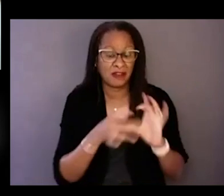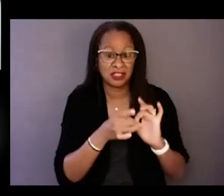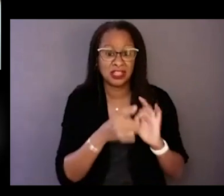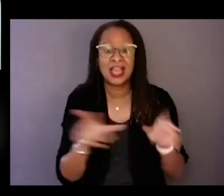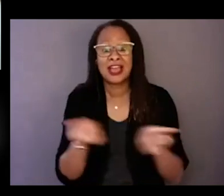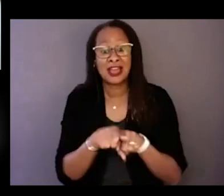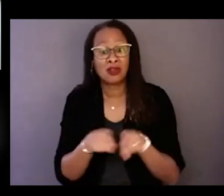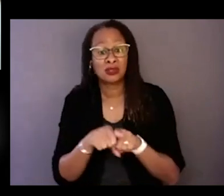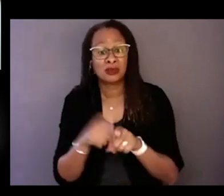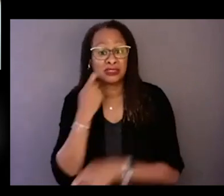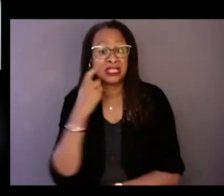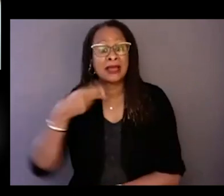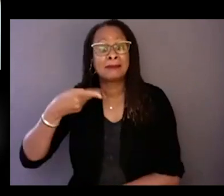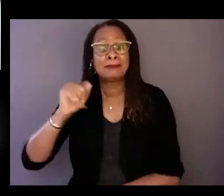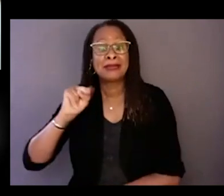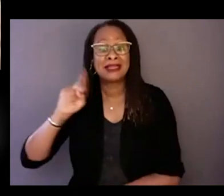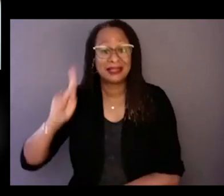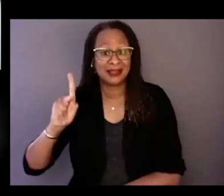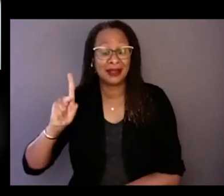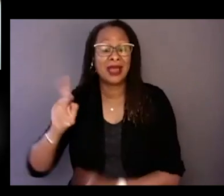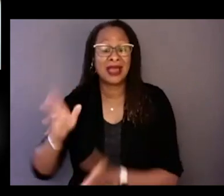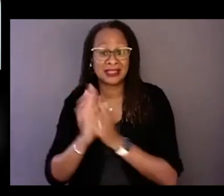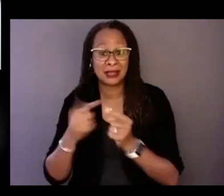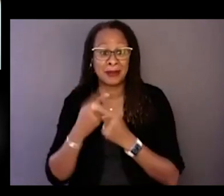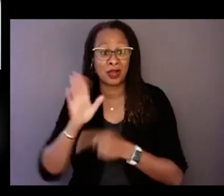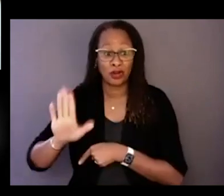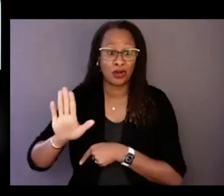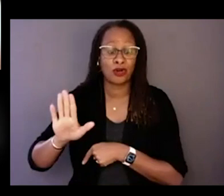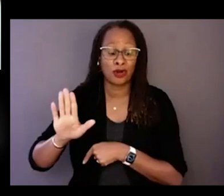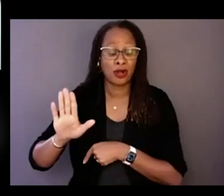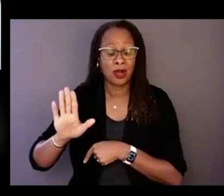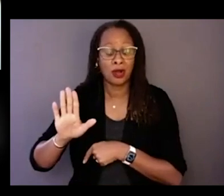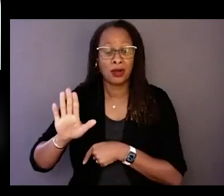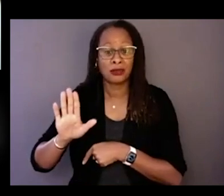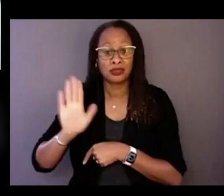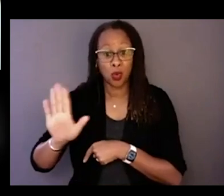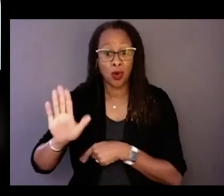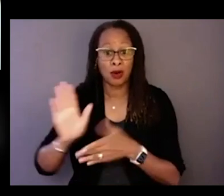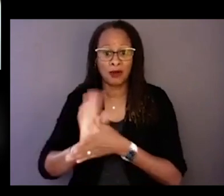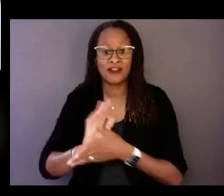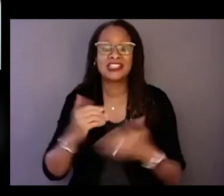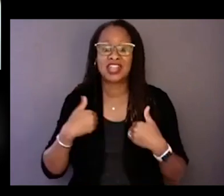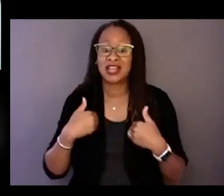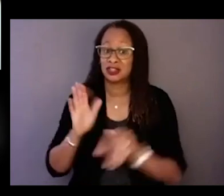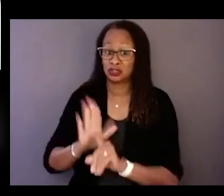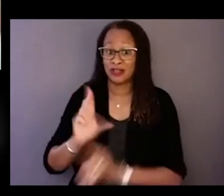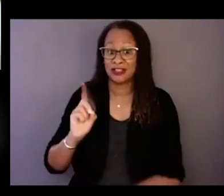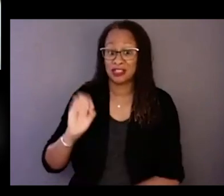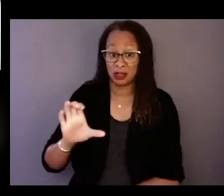about your movie because she has her own documentary out which is an extremely different kind of music documentary.